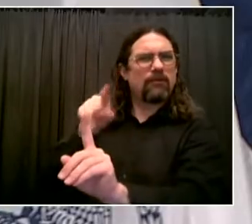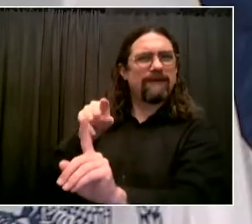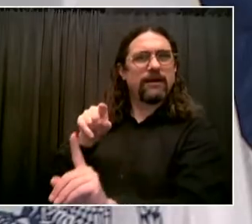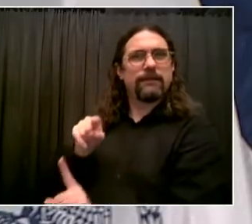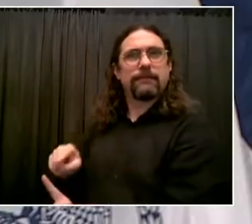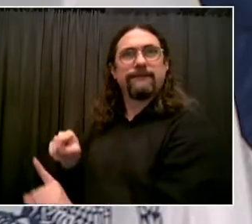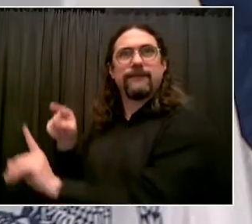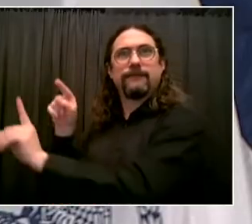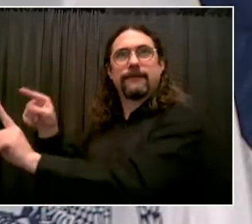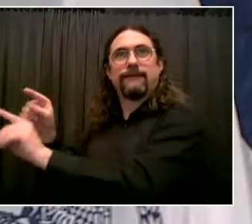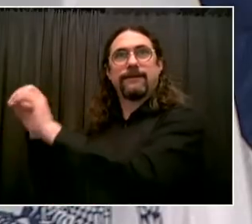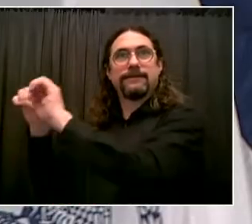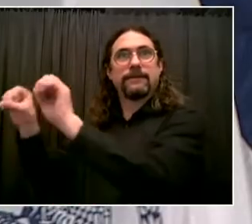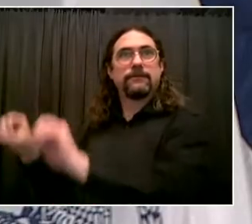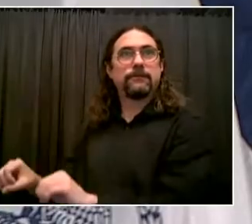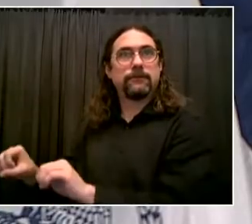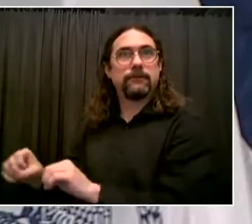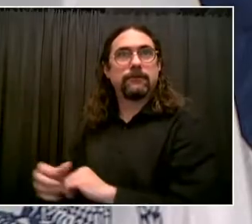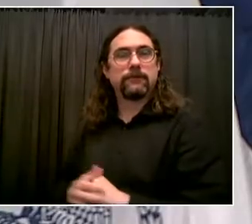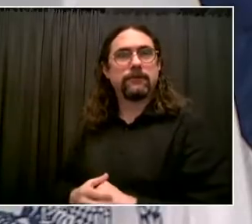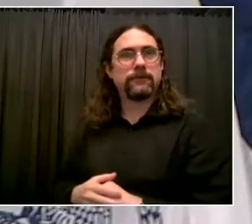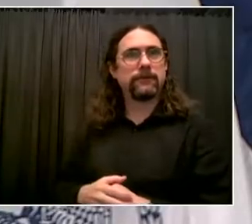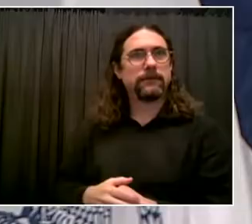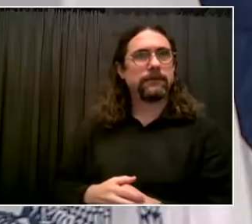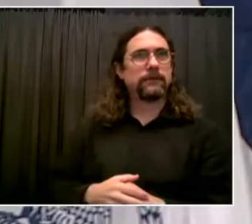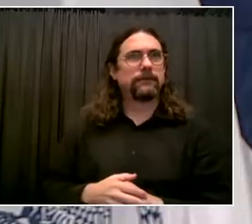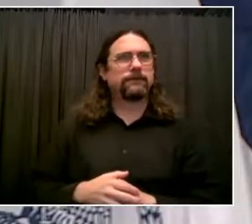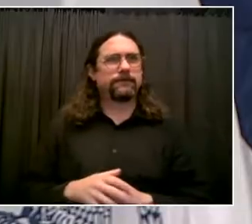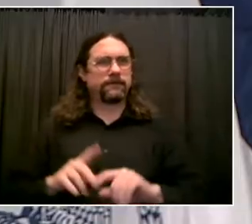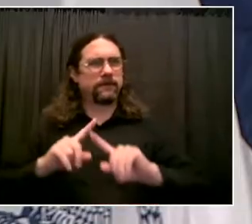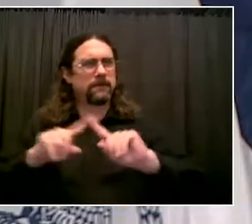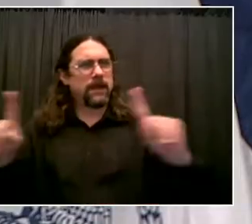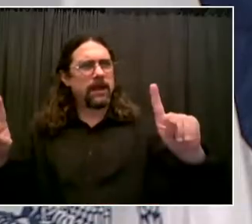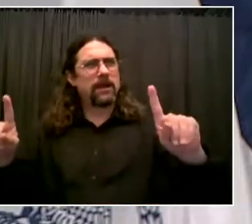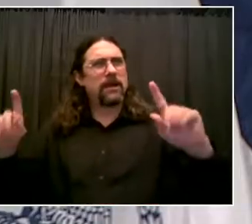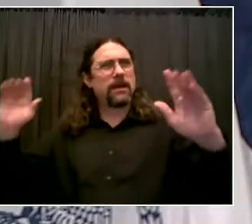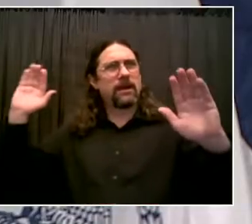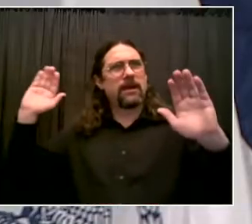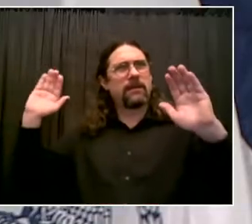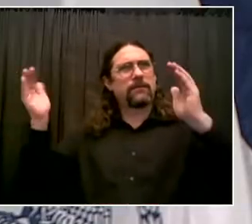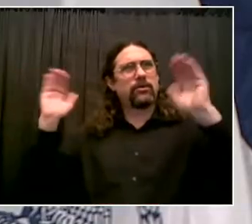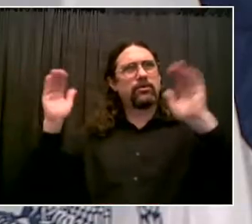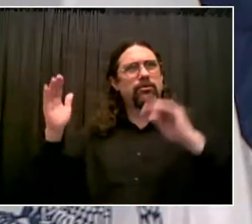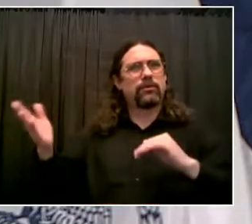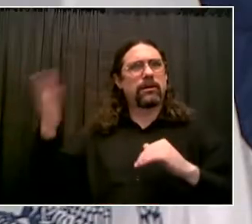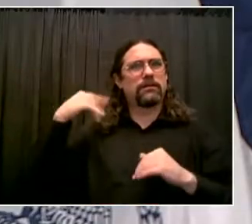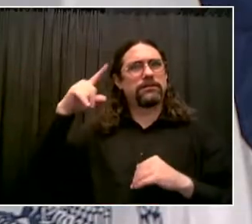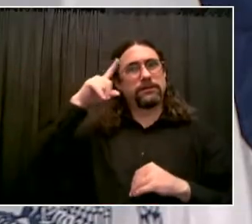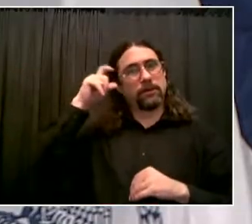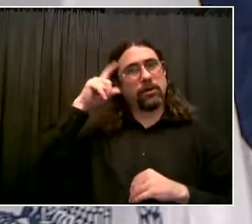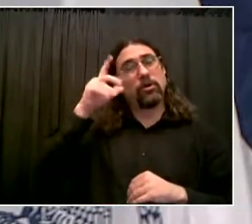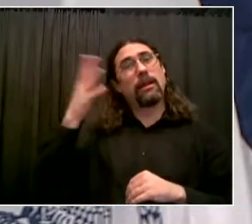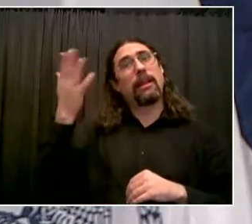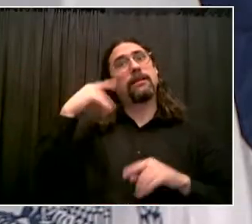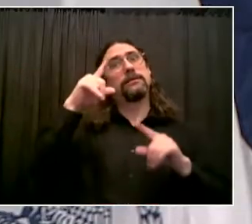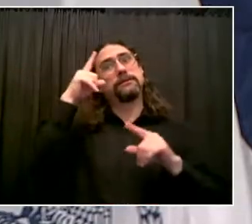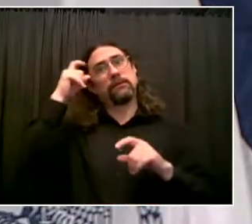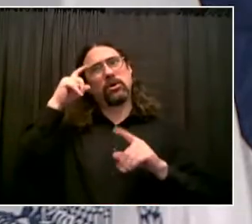WHY 100 CURE OFFICERS?